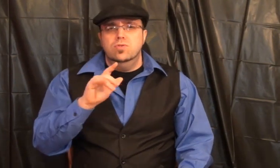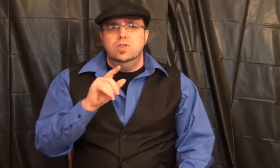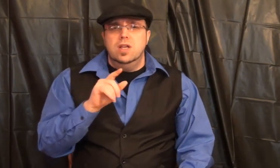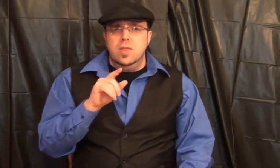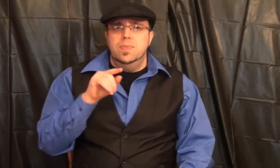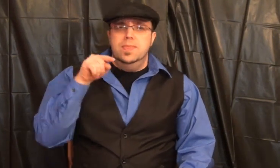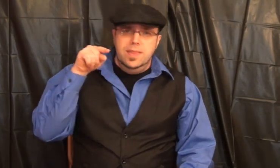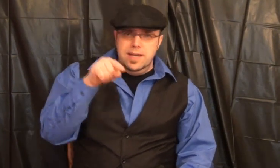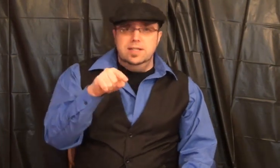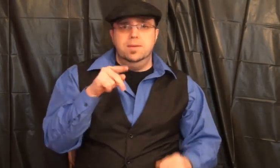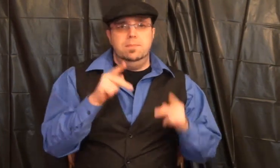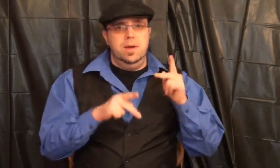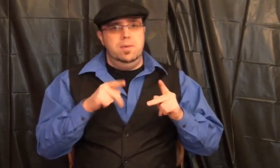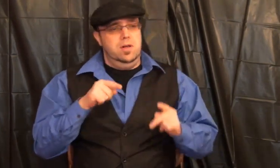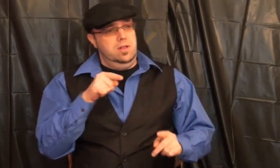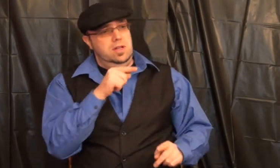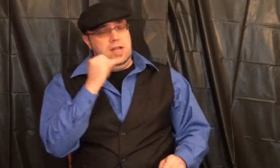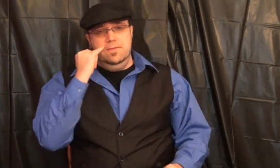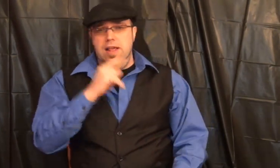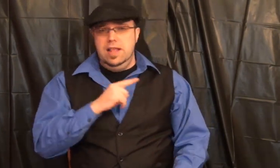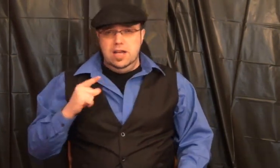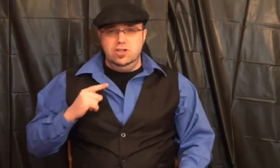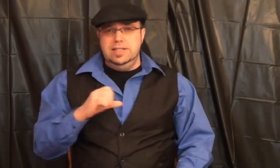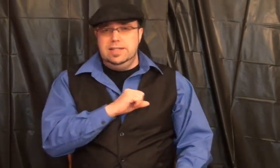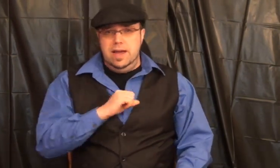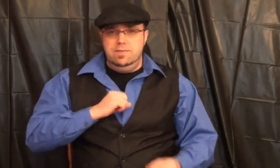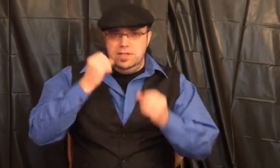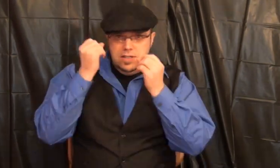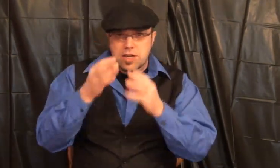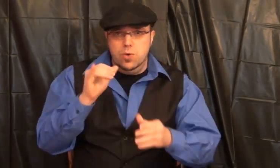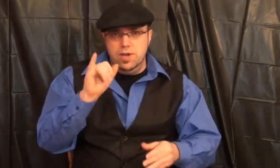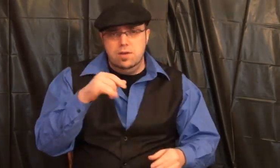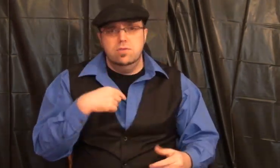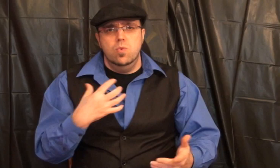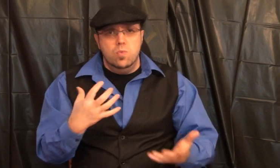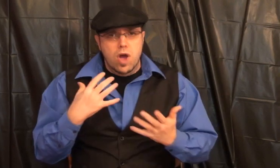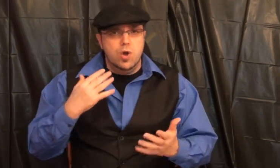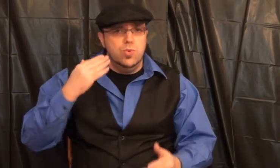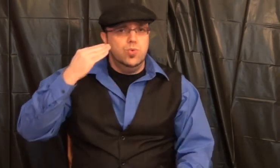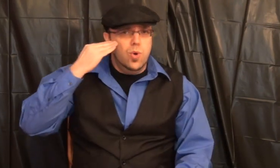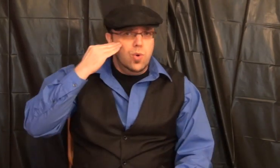If these legislators tell you this, I would like you to let me know by email.